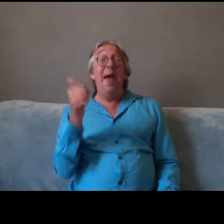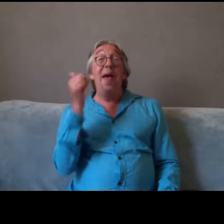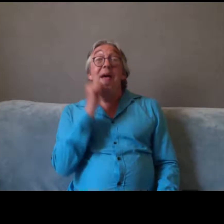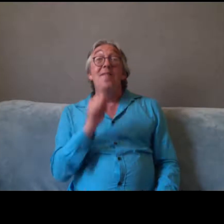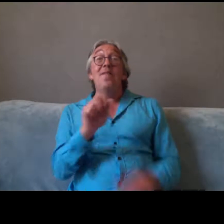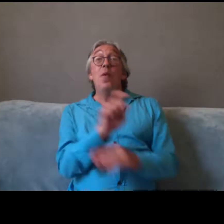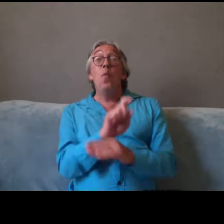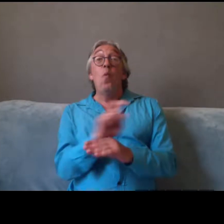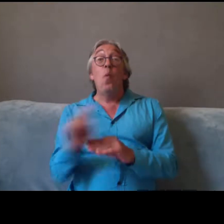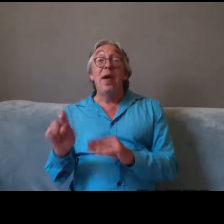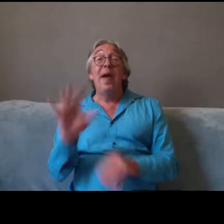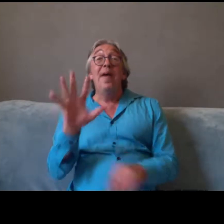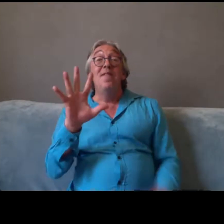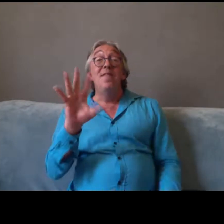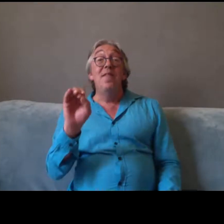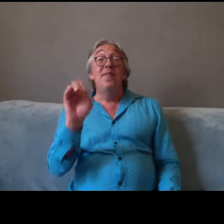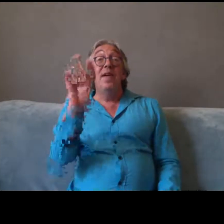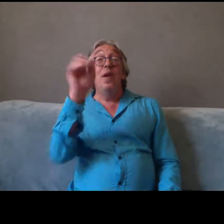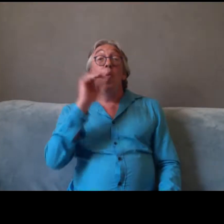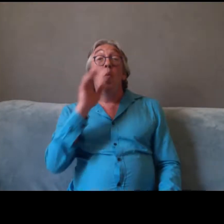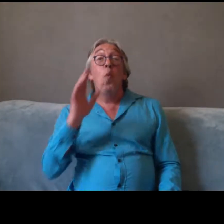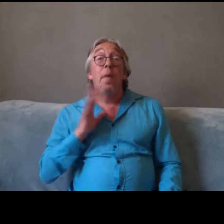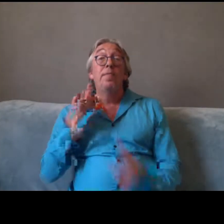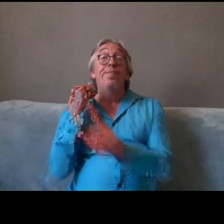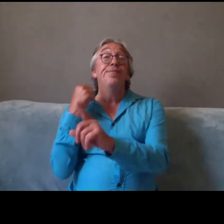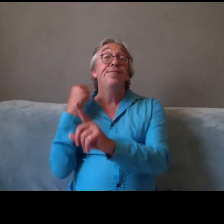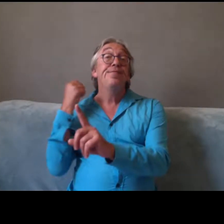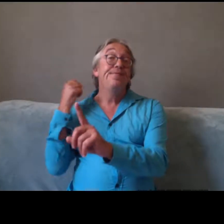And we're also collecting input and what can be the needs